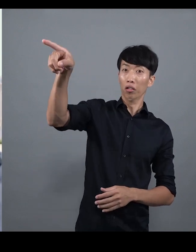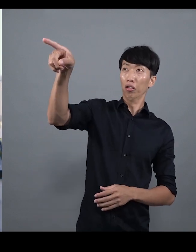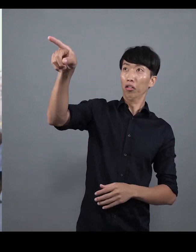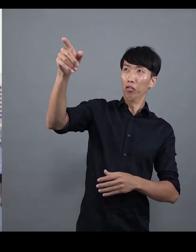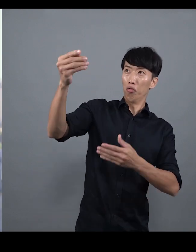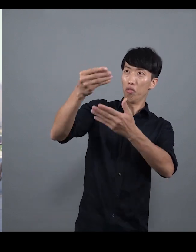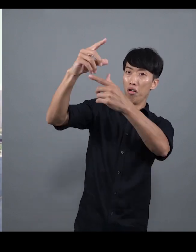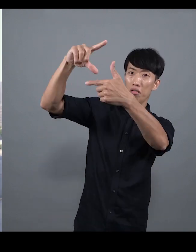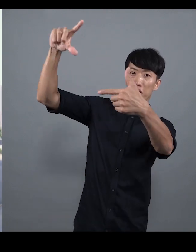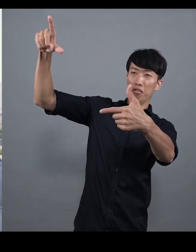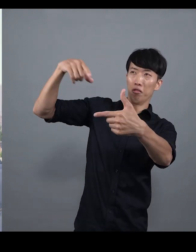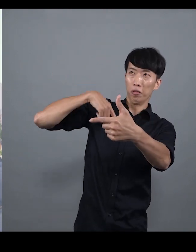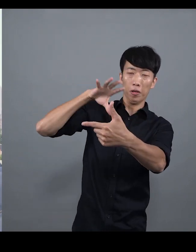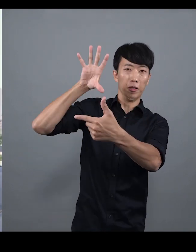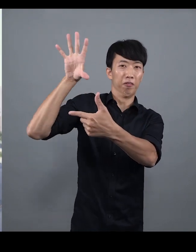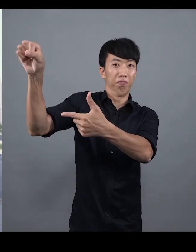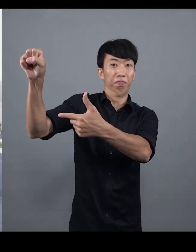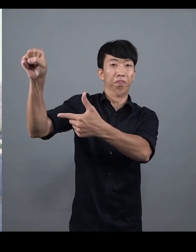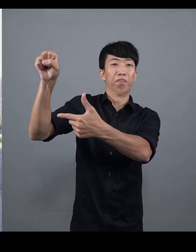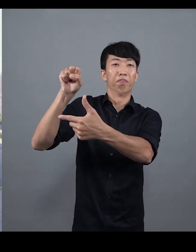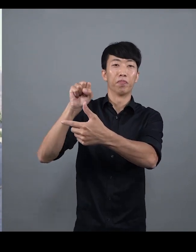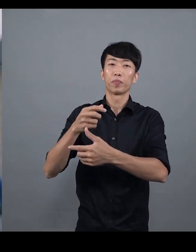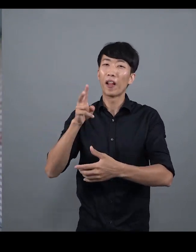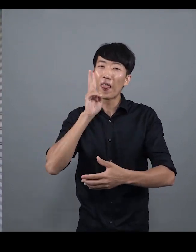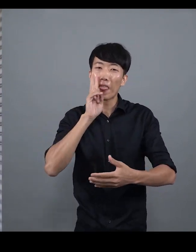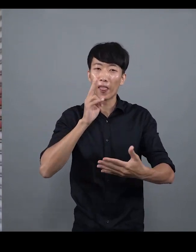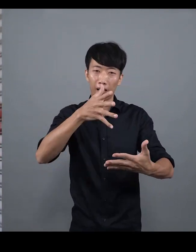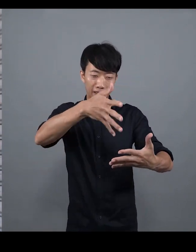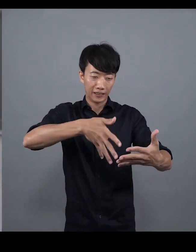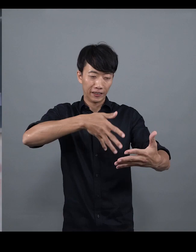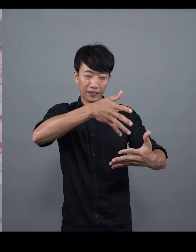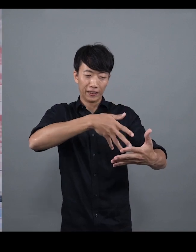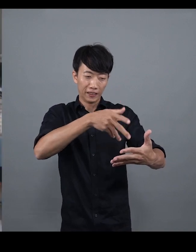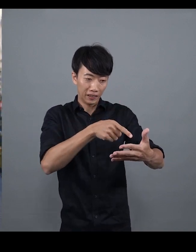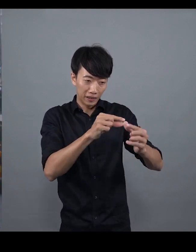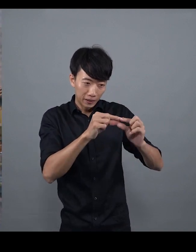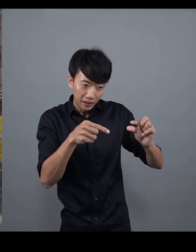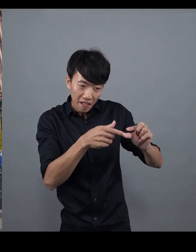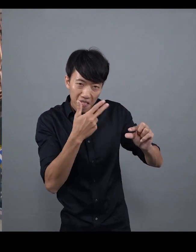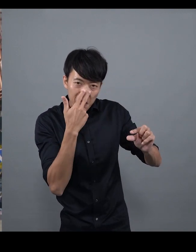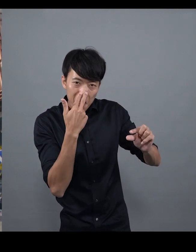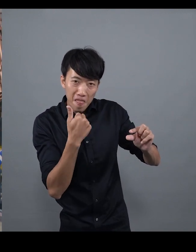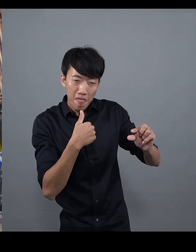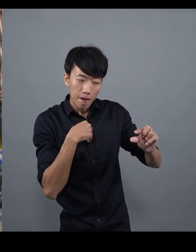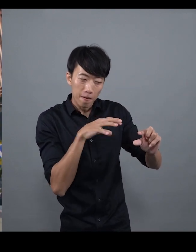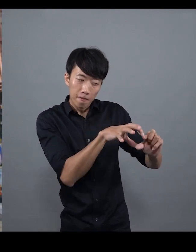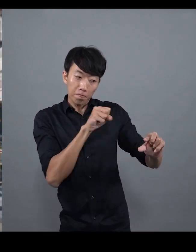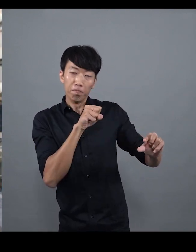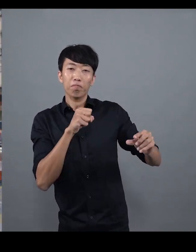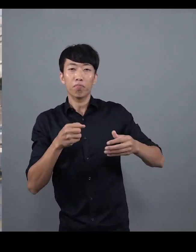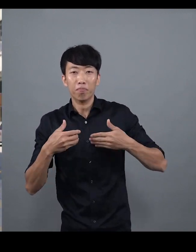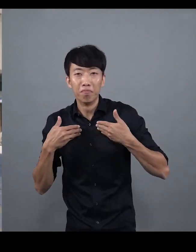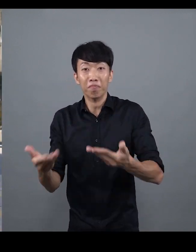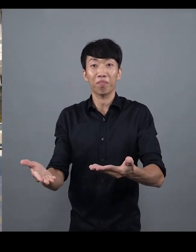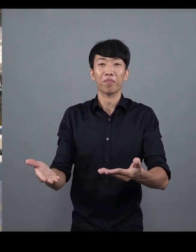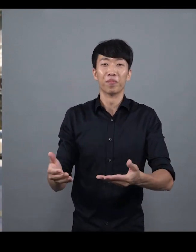I might see a scene and capture it It’s like finding beautiful words in a poem